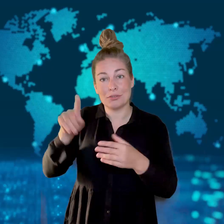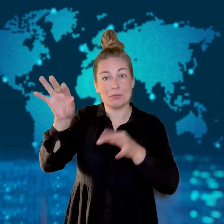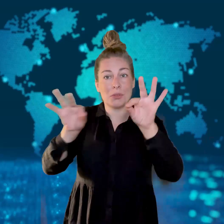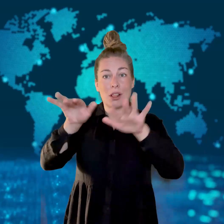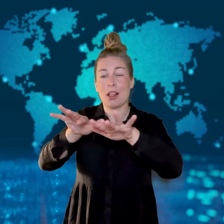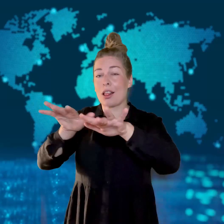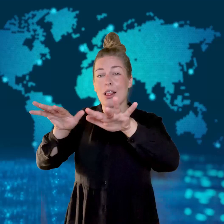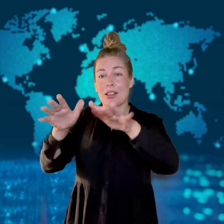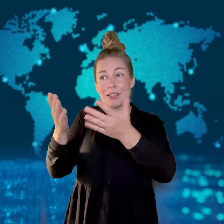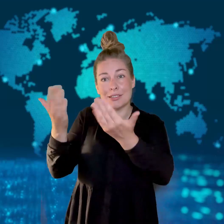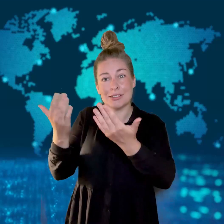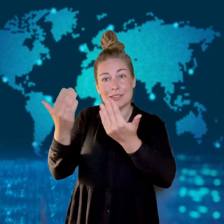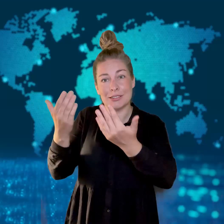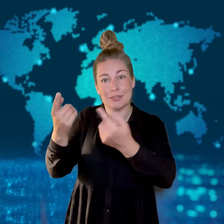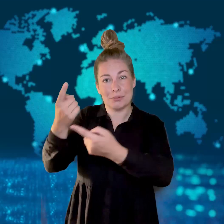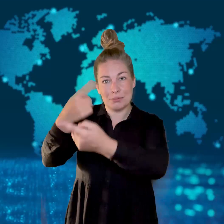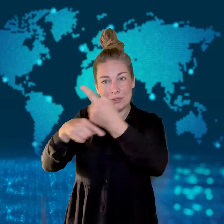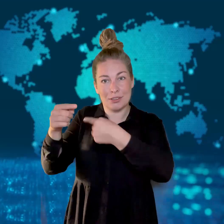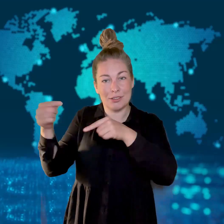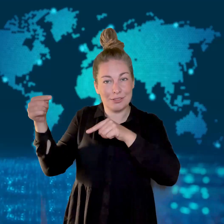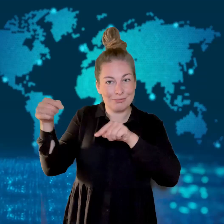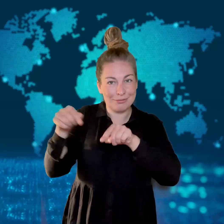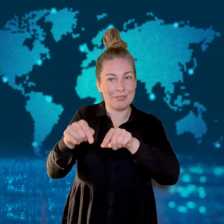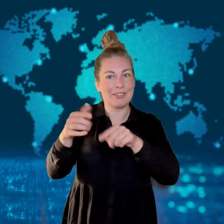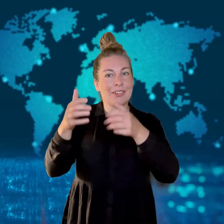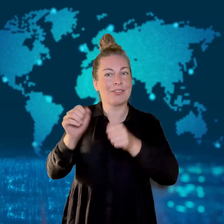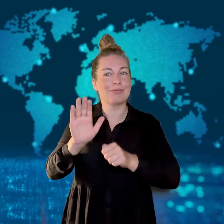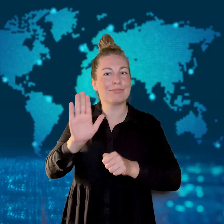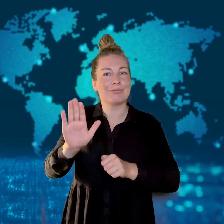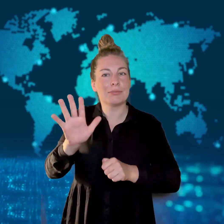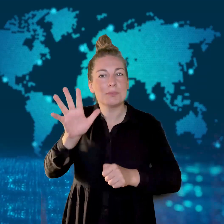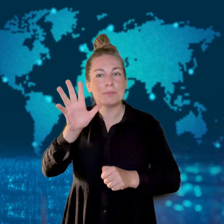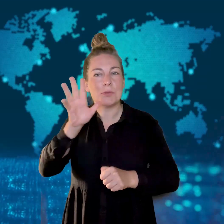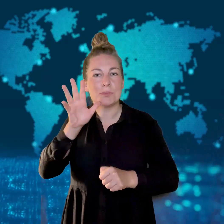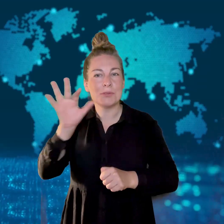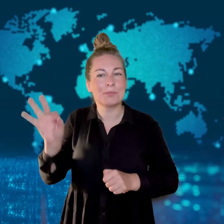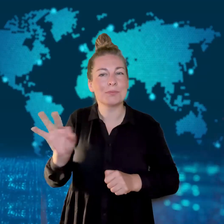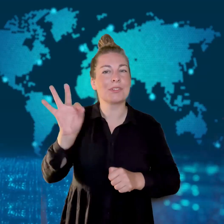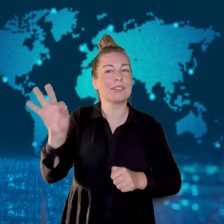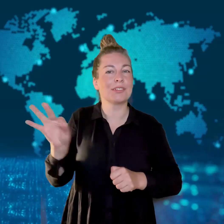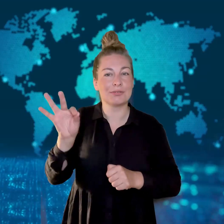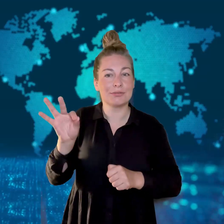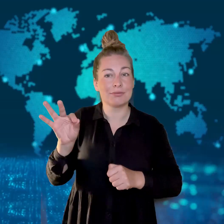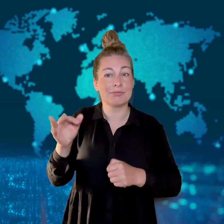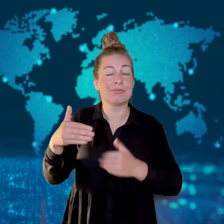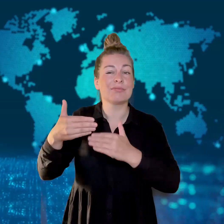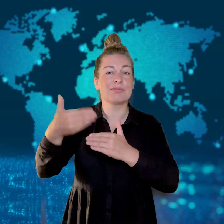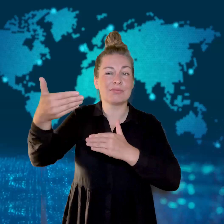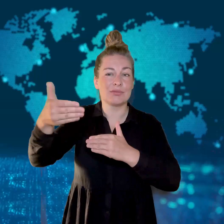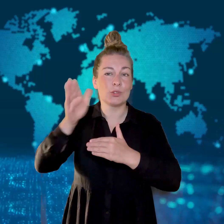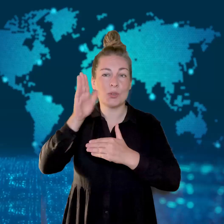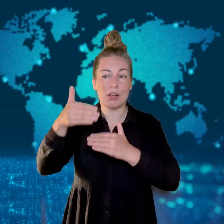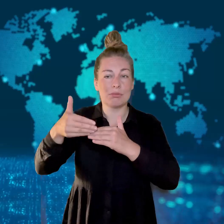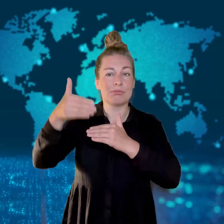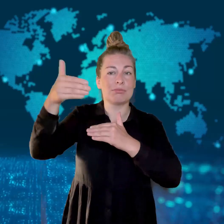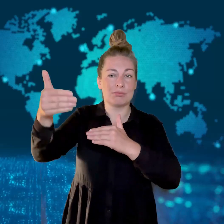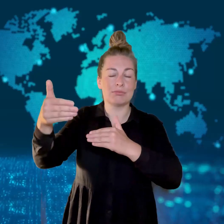They will be collected later.